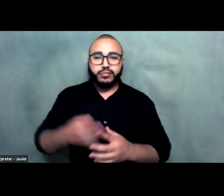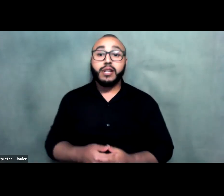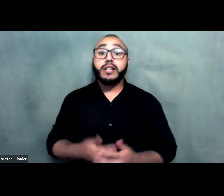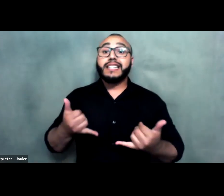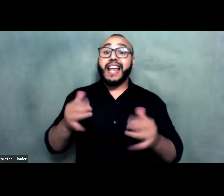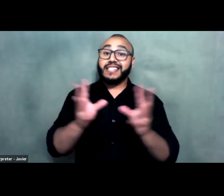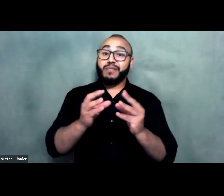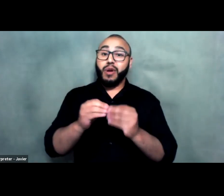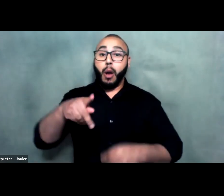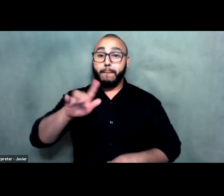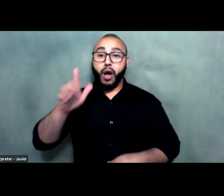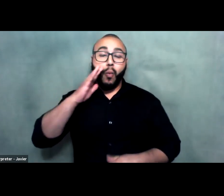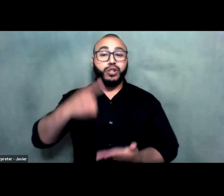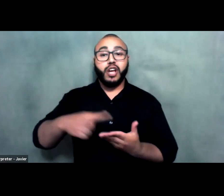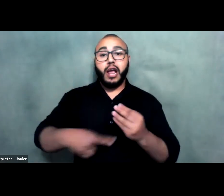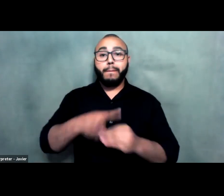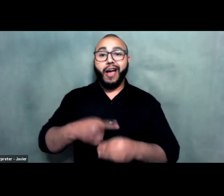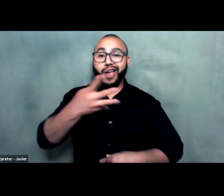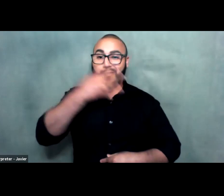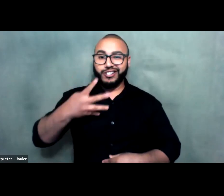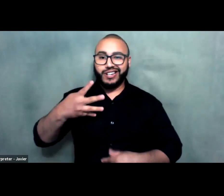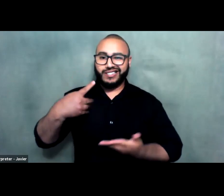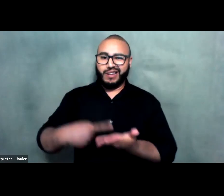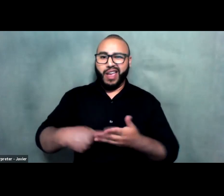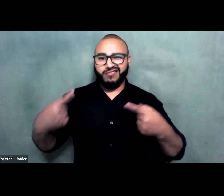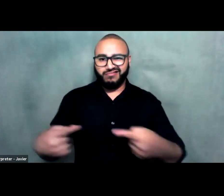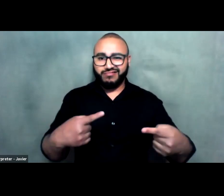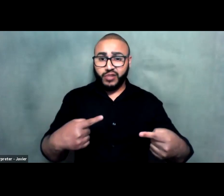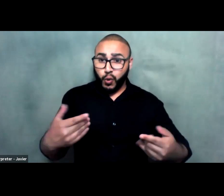about the immigration debate, which is nothing new, right? In fact, the question of